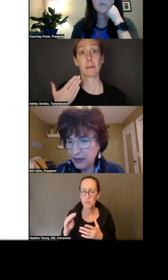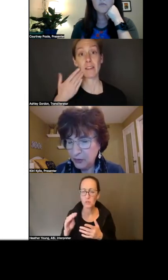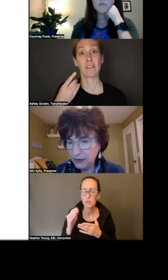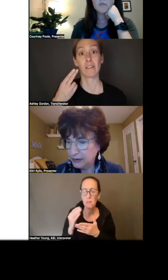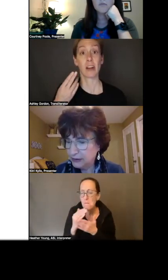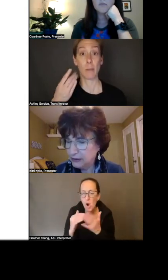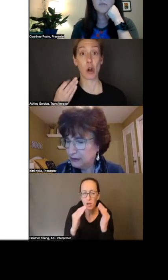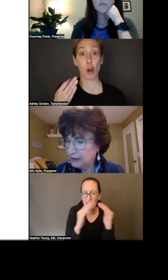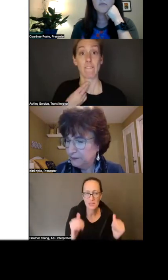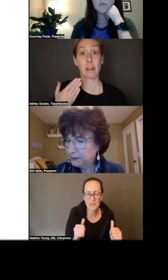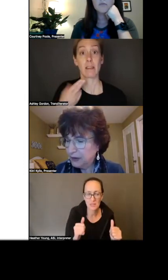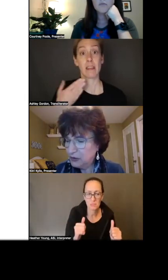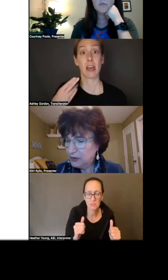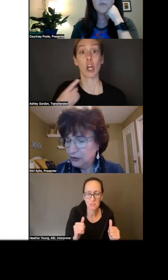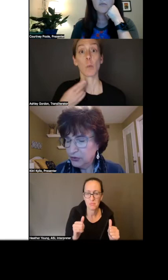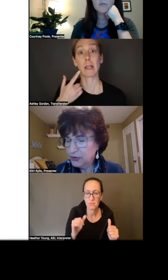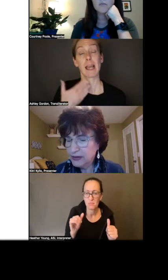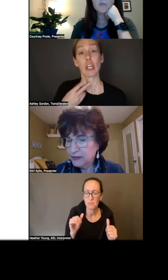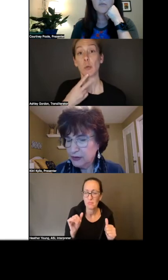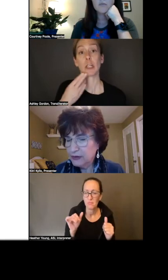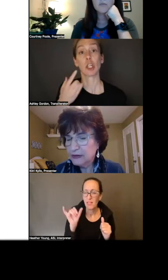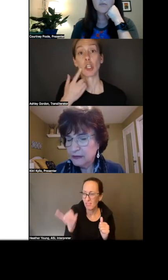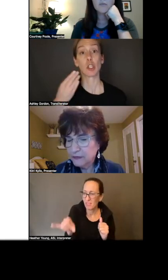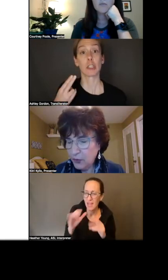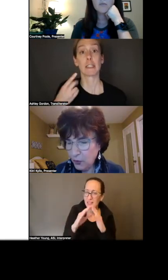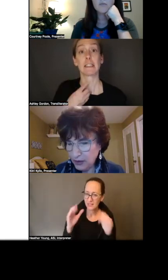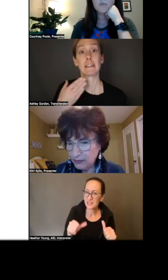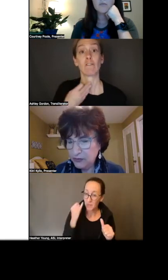that quickly, and you can learn the different phonemes